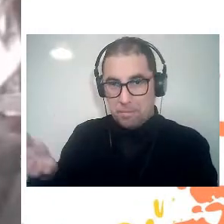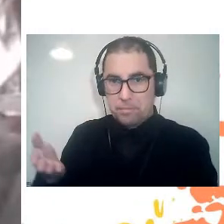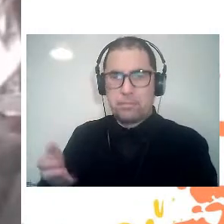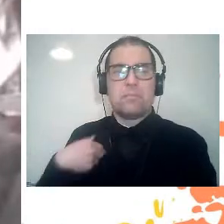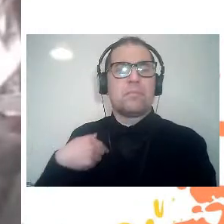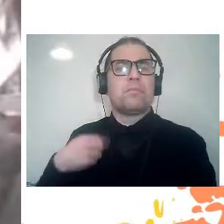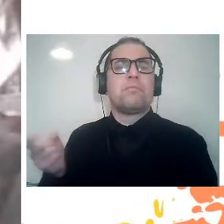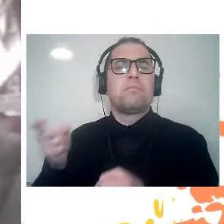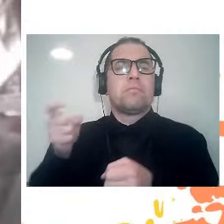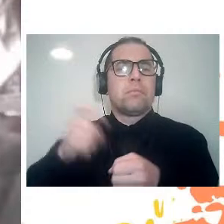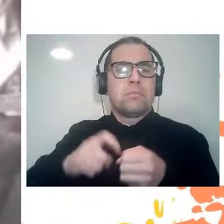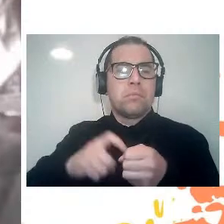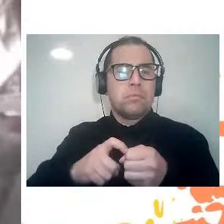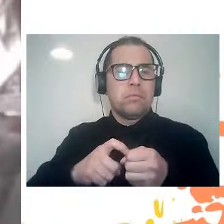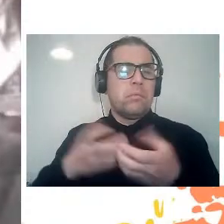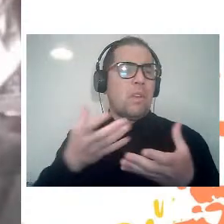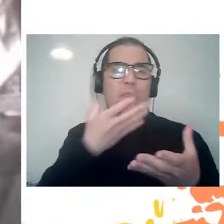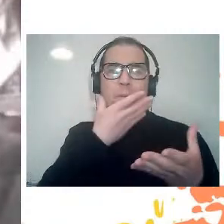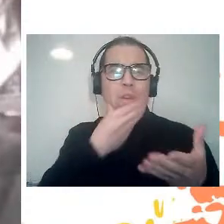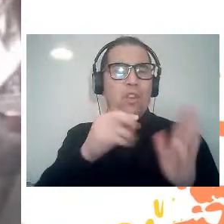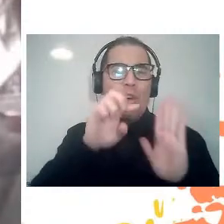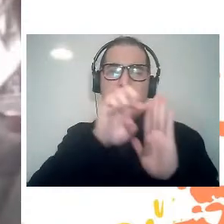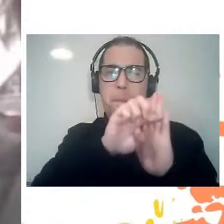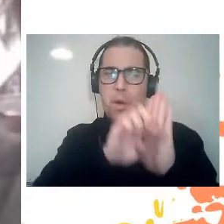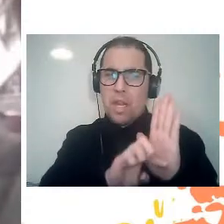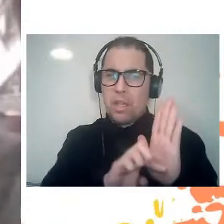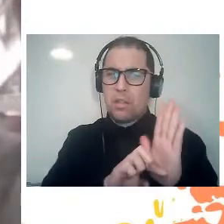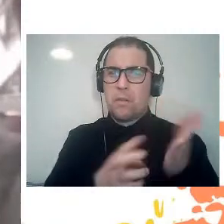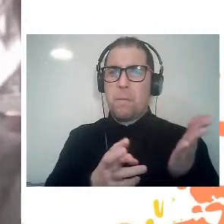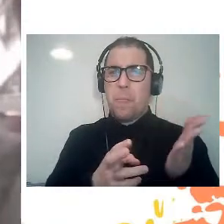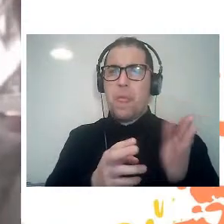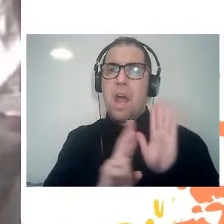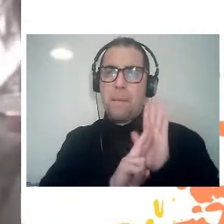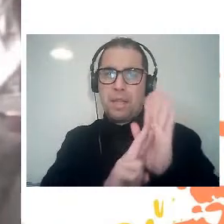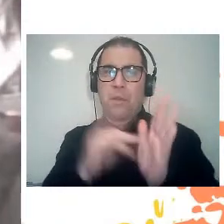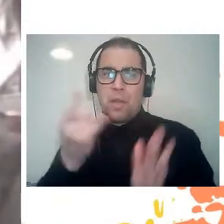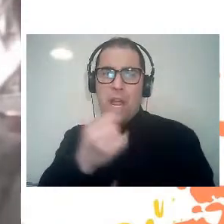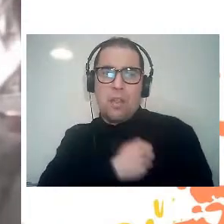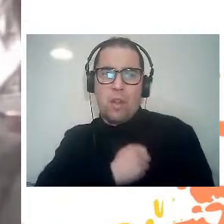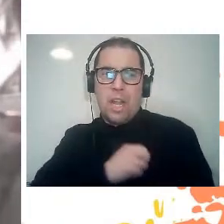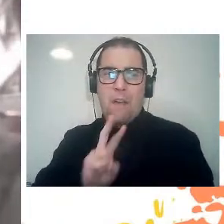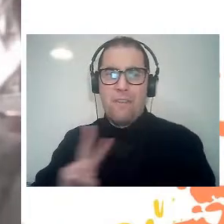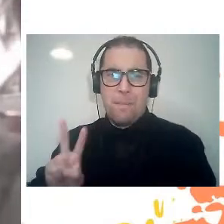of this beautiful project representing the pontificia universidad católica de Valparaíso.